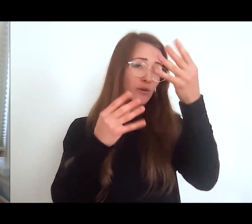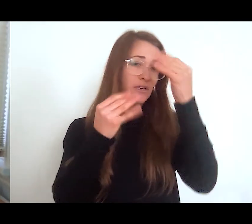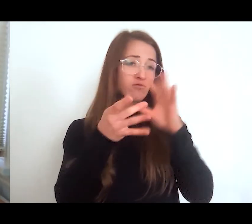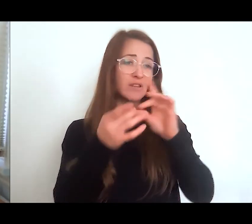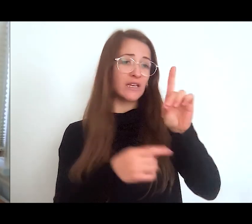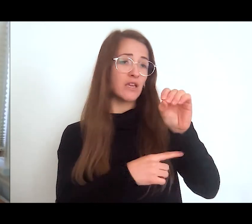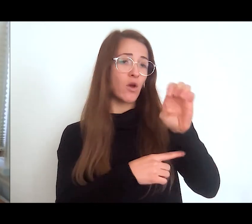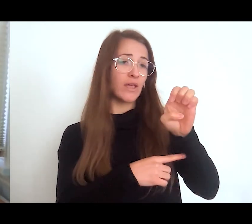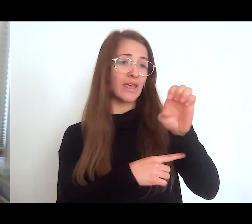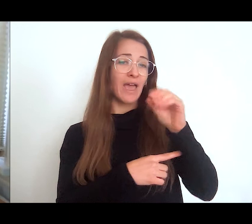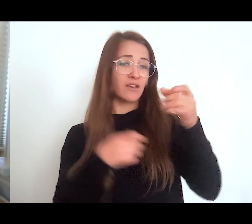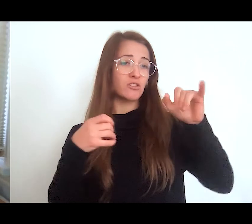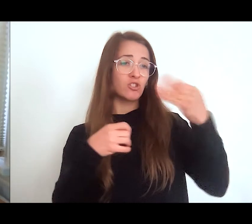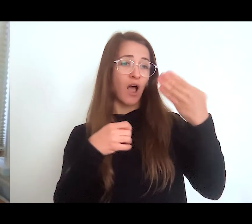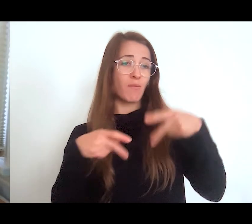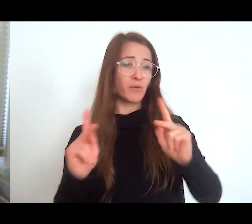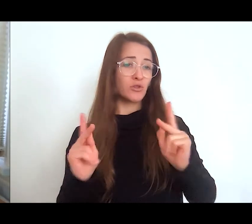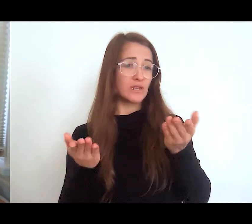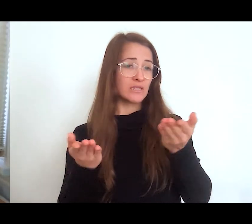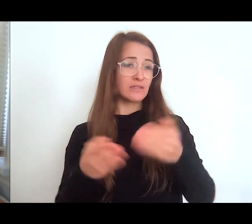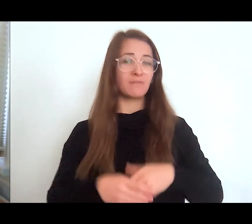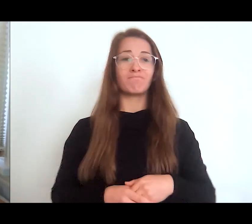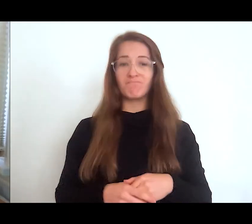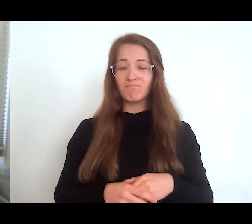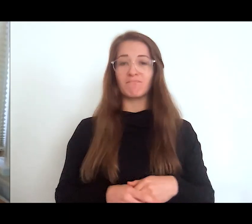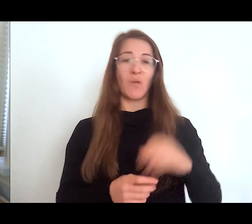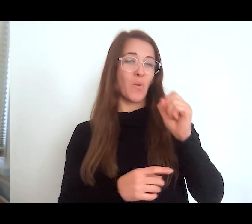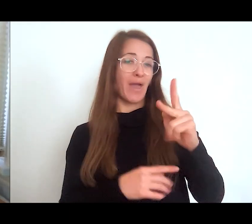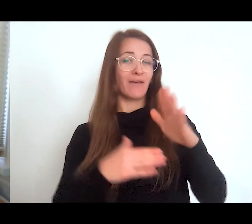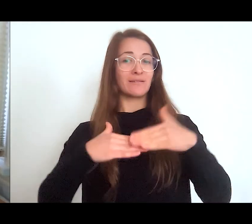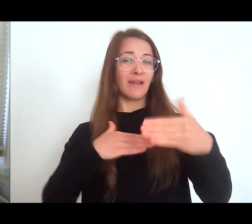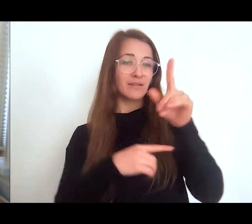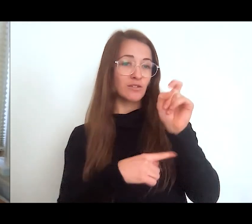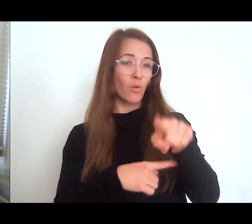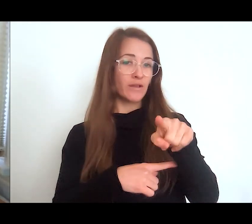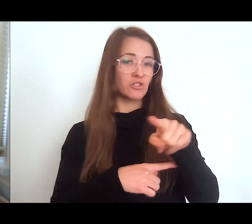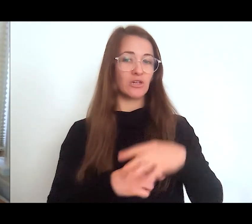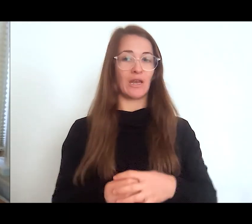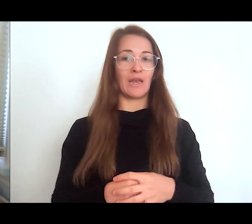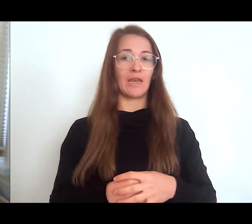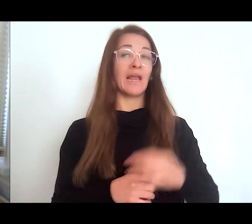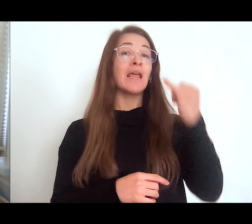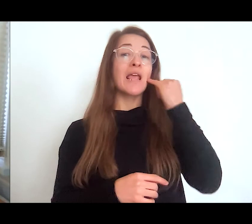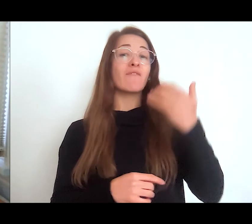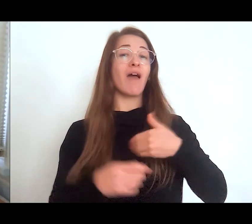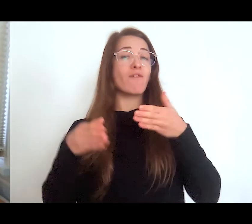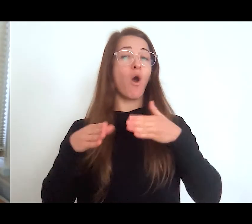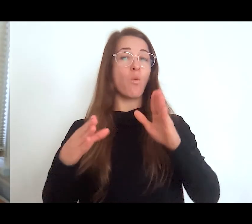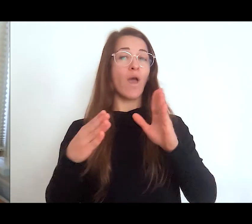DEPARTMENT OF EDUCATION OR OPPORTUNITIES THERE? OKAY. THE NEXT QUESTION WAS IF THERE